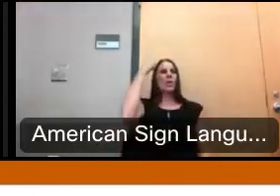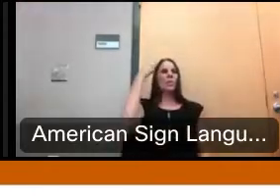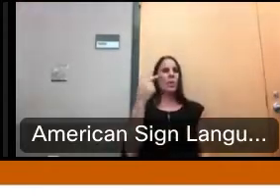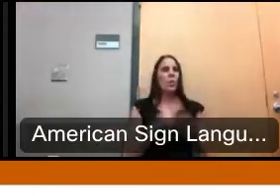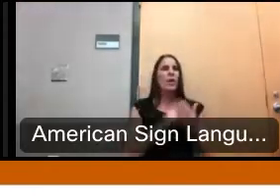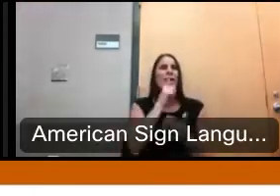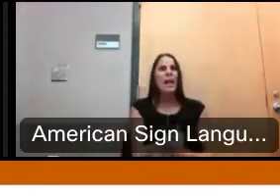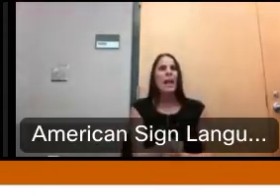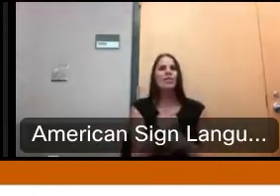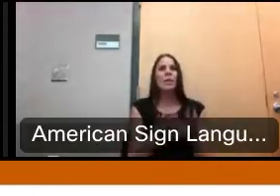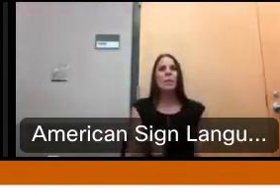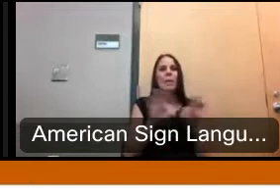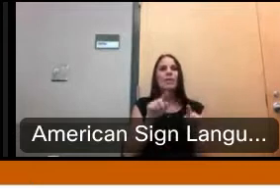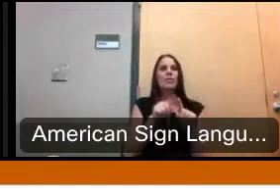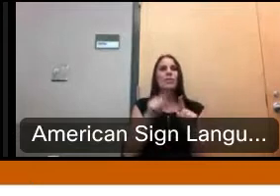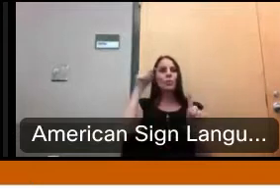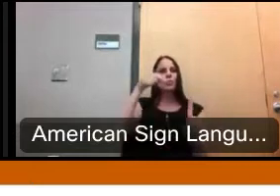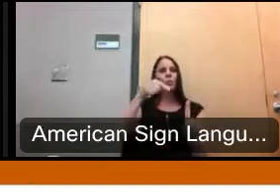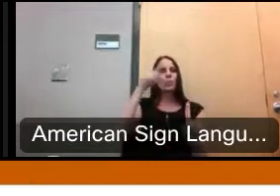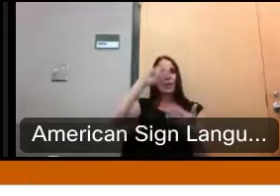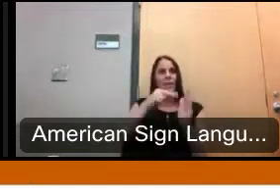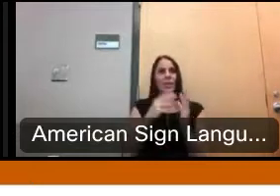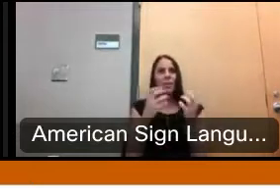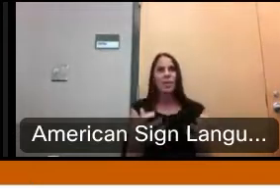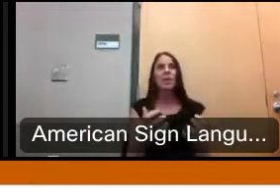to our intended audience that will get them to take the good health decision. I'm never